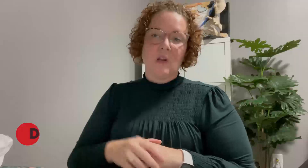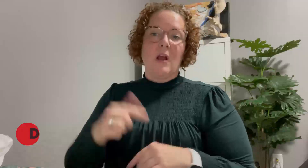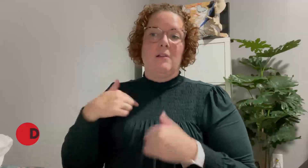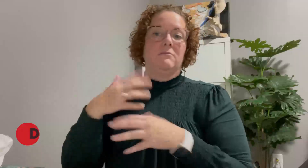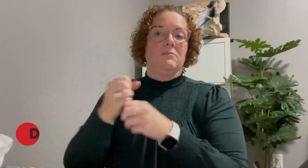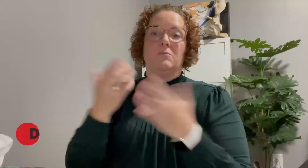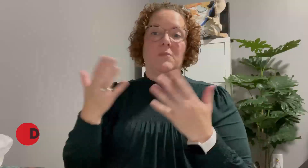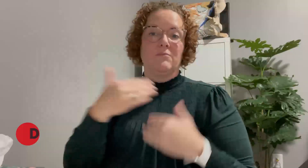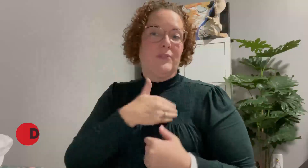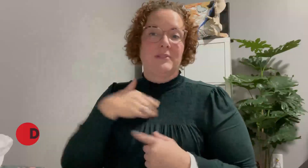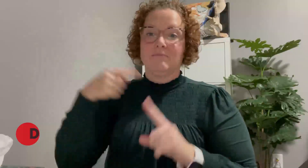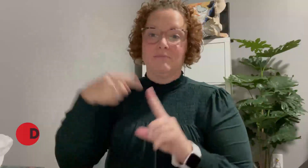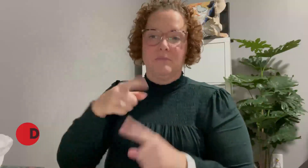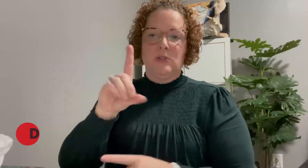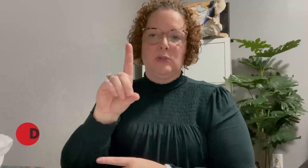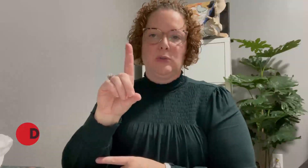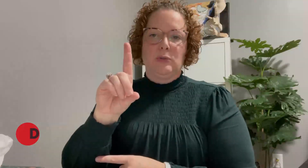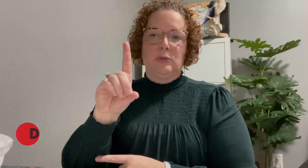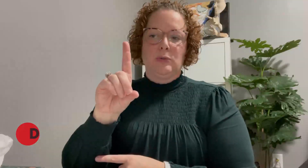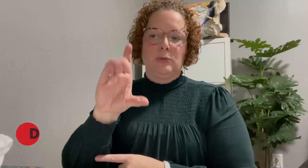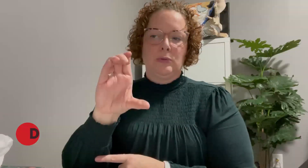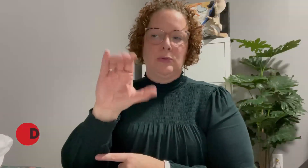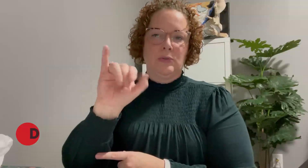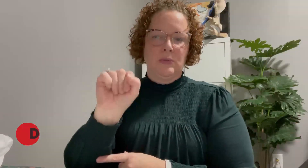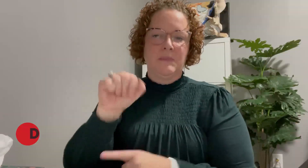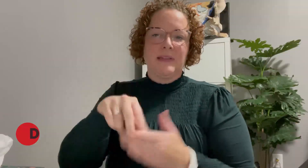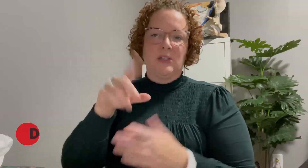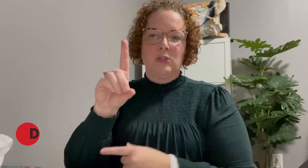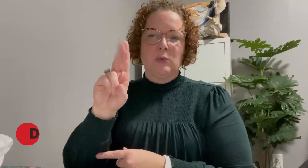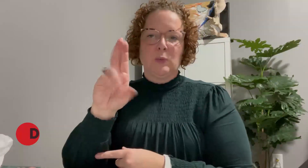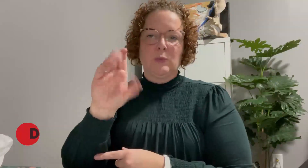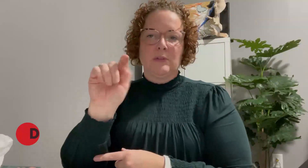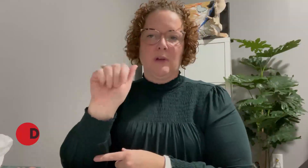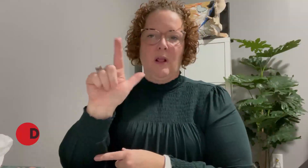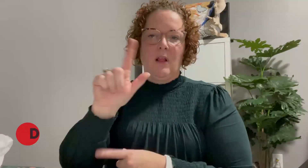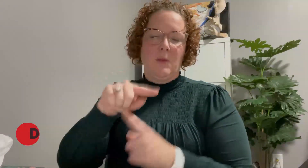I was diagnosed with DCIS, Ductal carcinoma in situ.